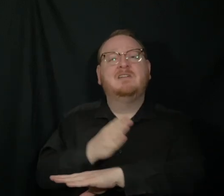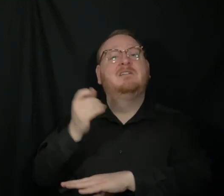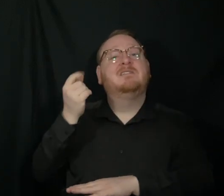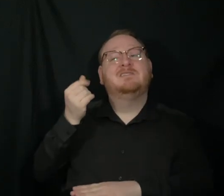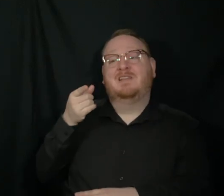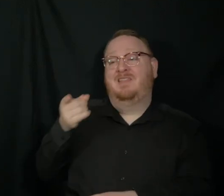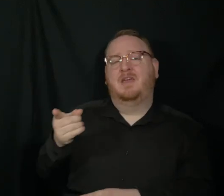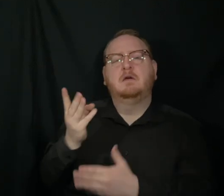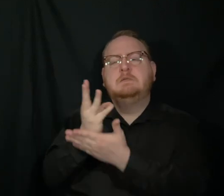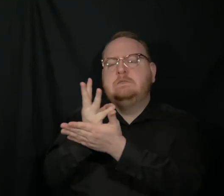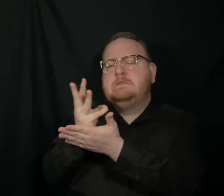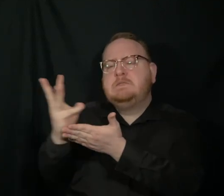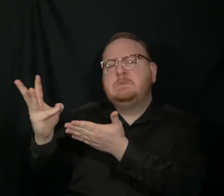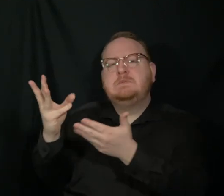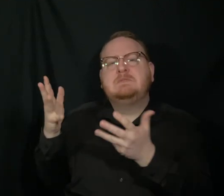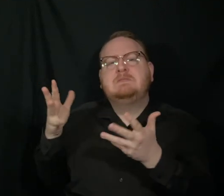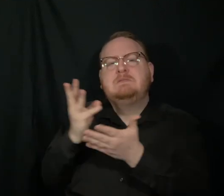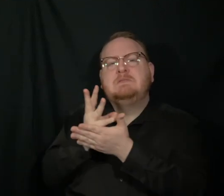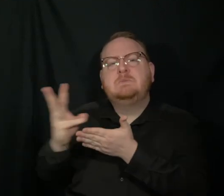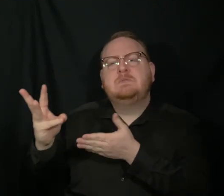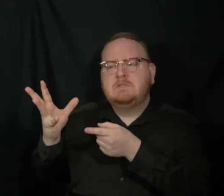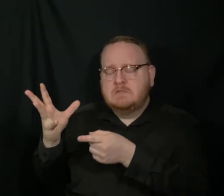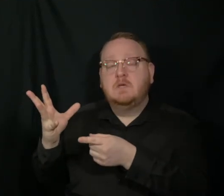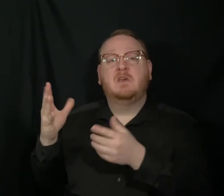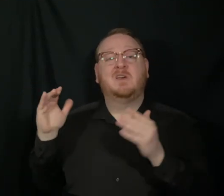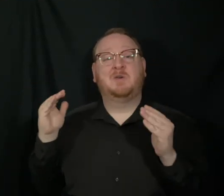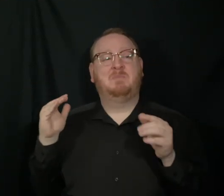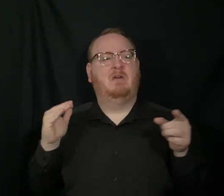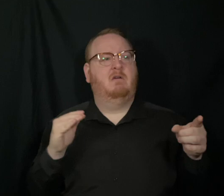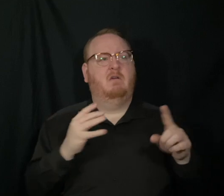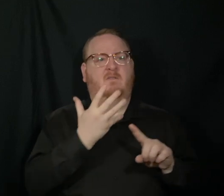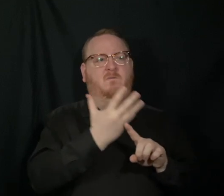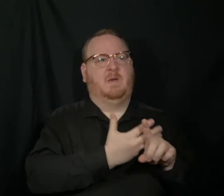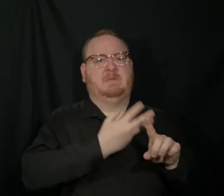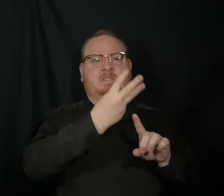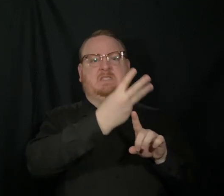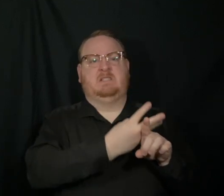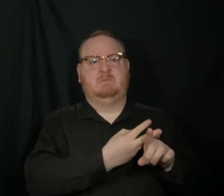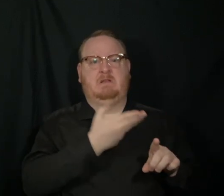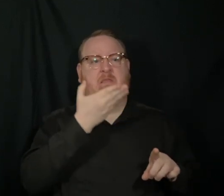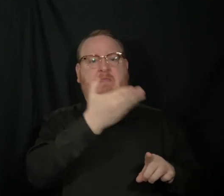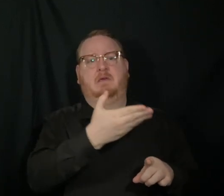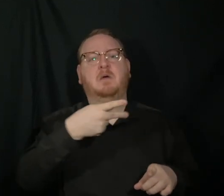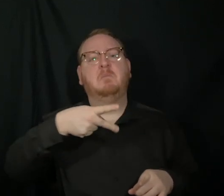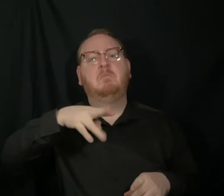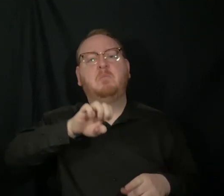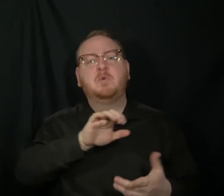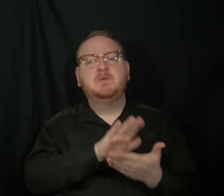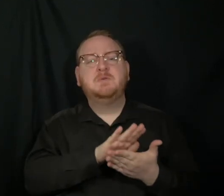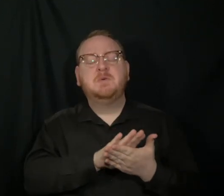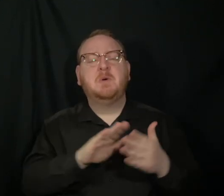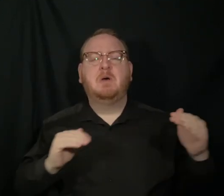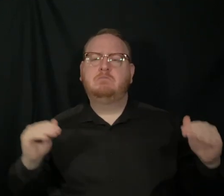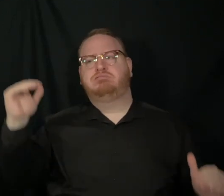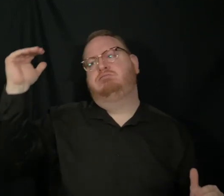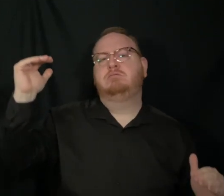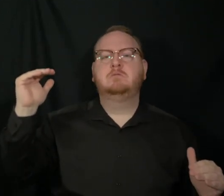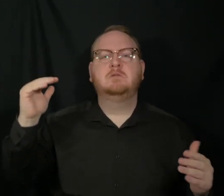in six weeks here at this program than she did in the five or six months where she was going to preschool. And so I